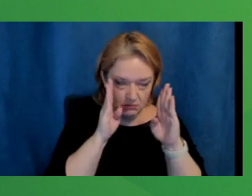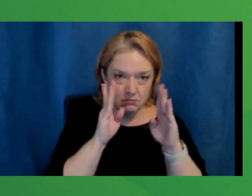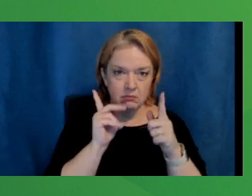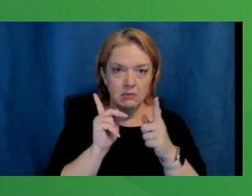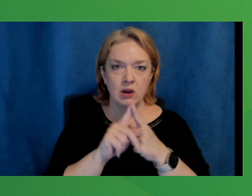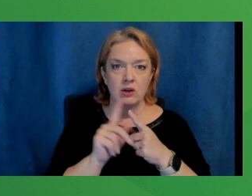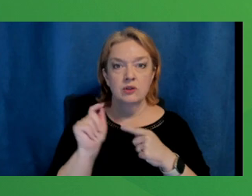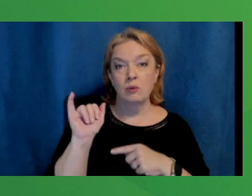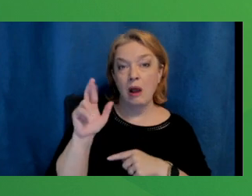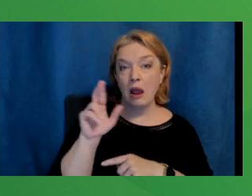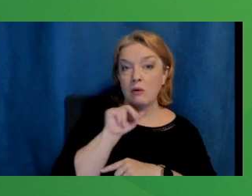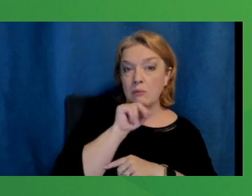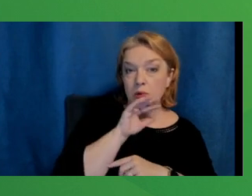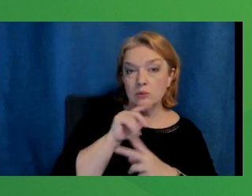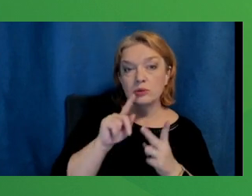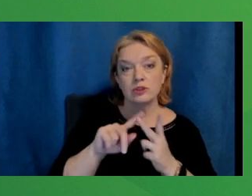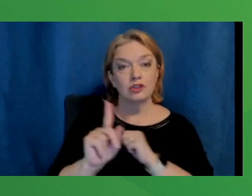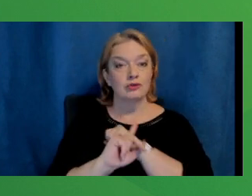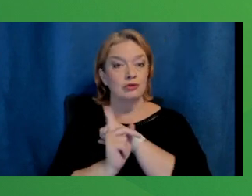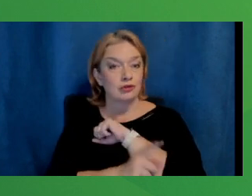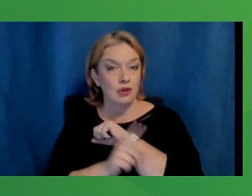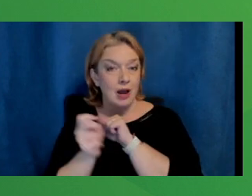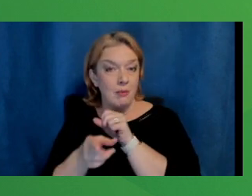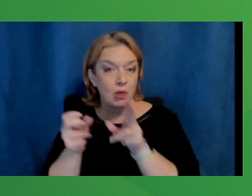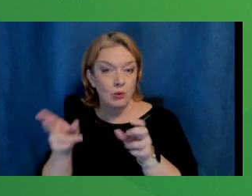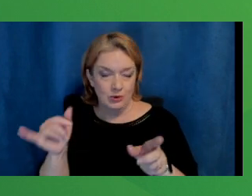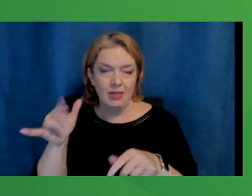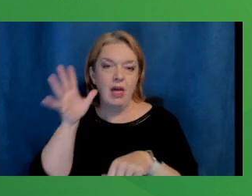happening, that it's definitely going to affect the way we live and affect our environments.